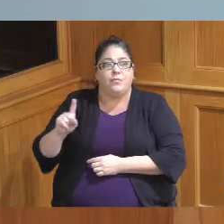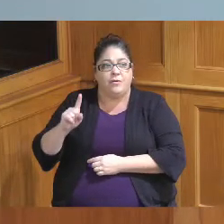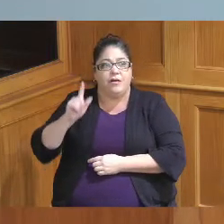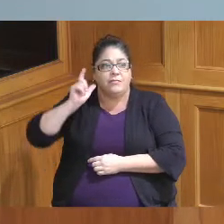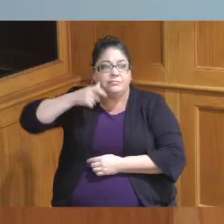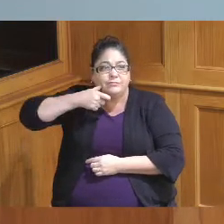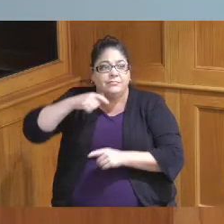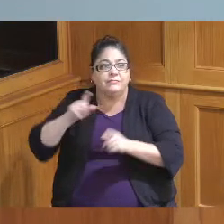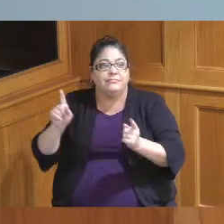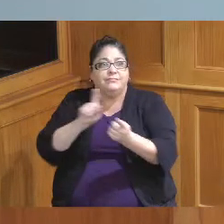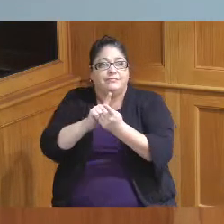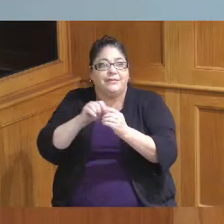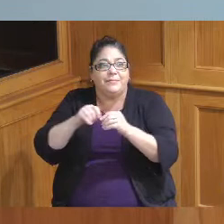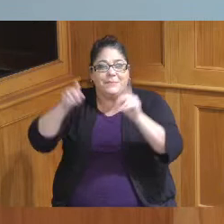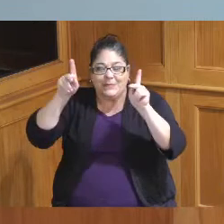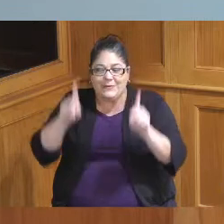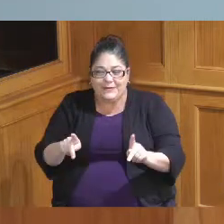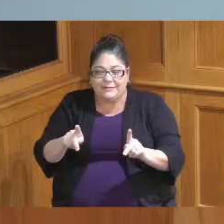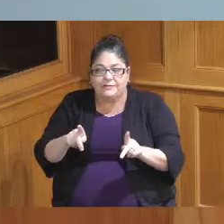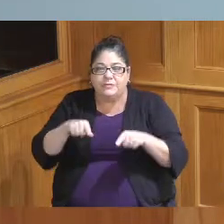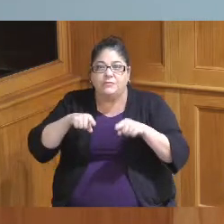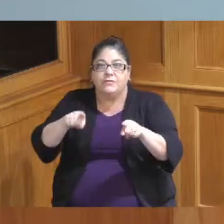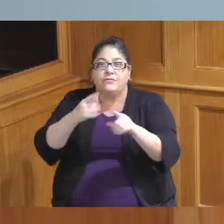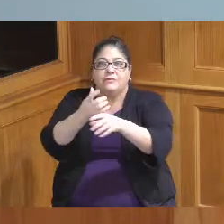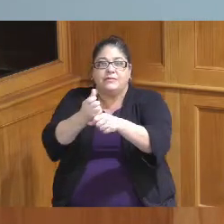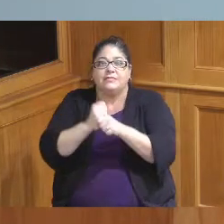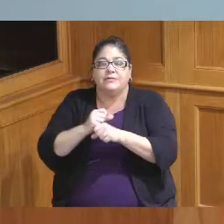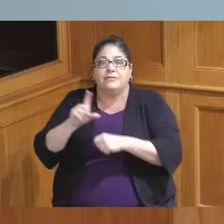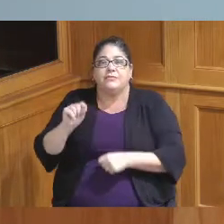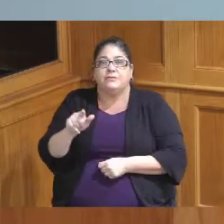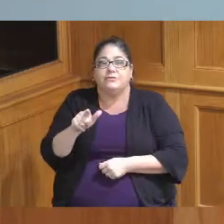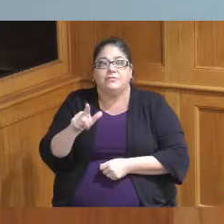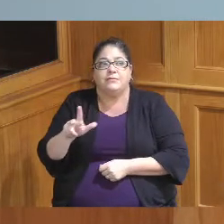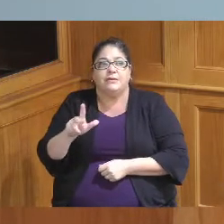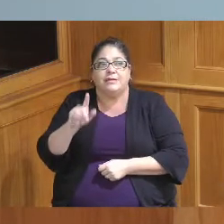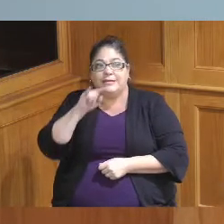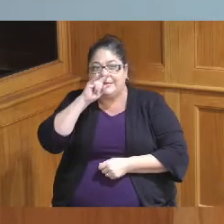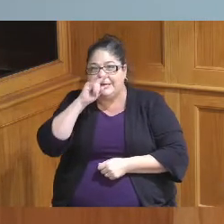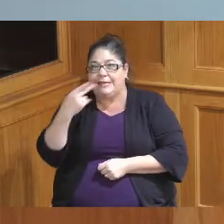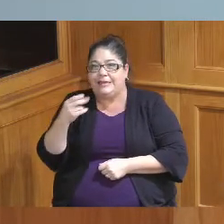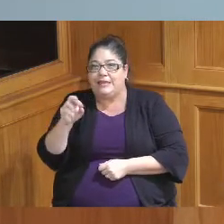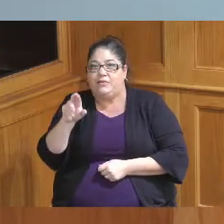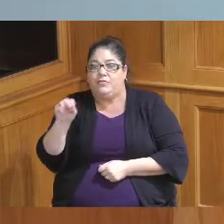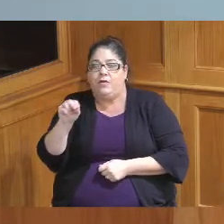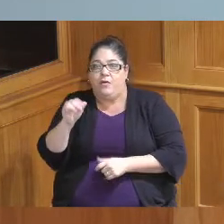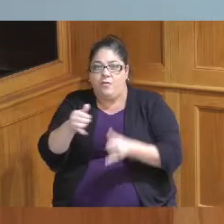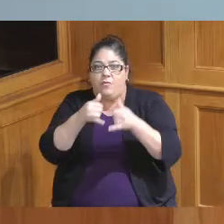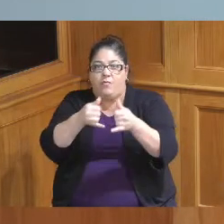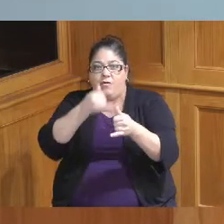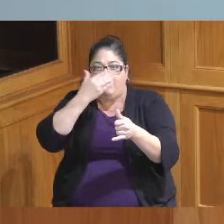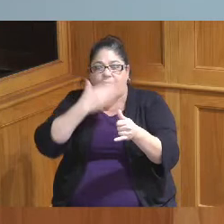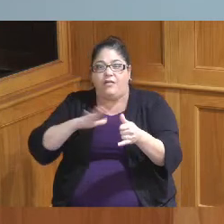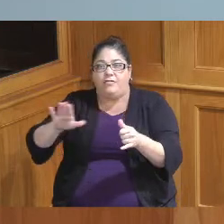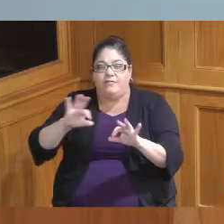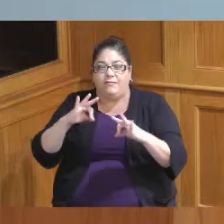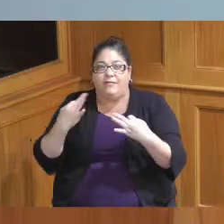in person while receiving the 2023 kid hero award in front of her family and first grade friends at